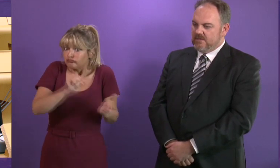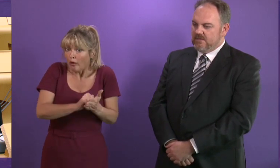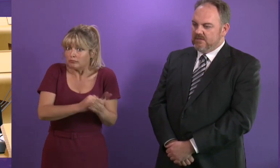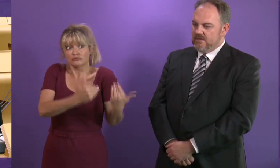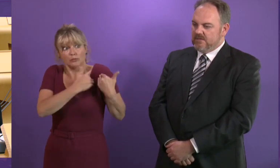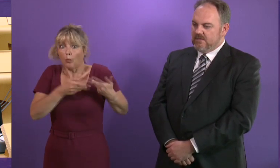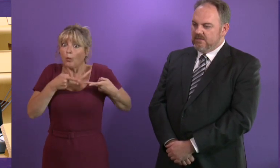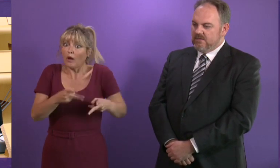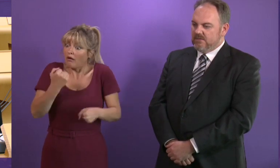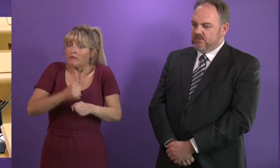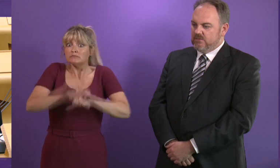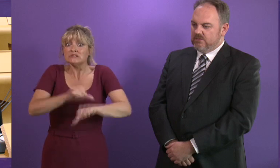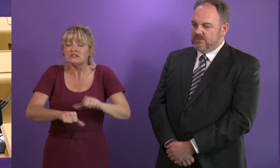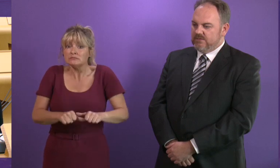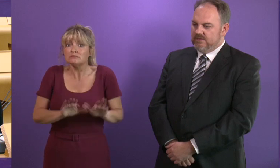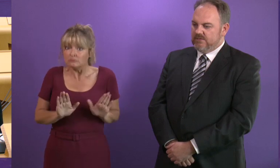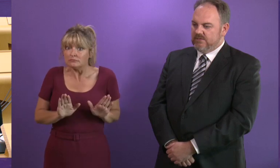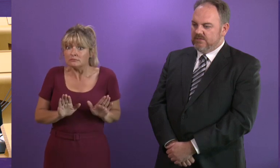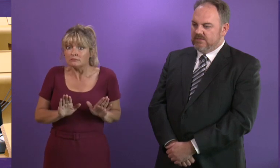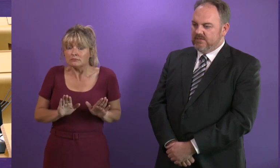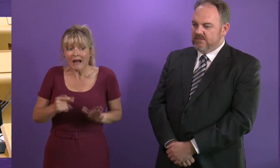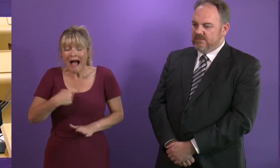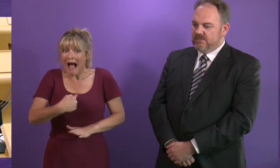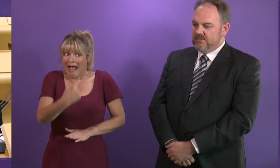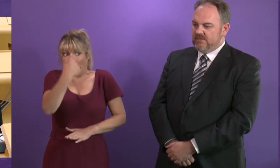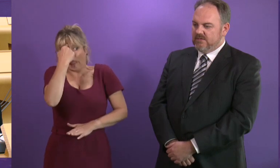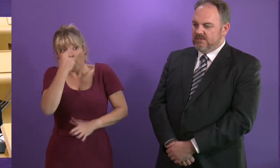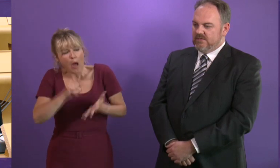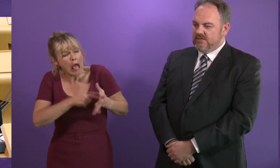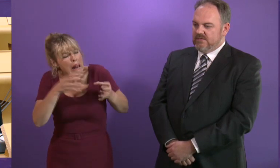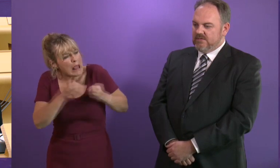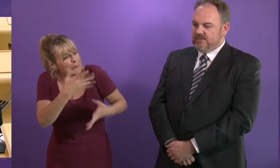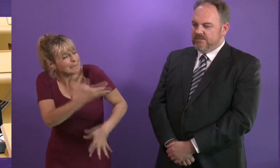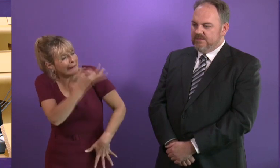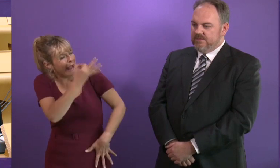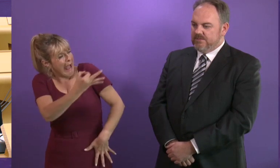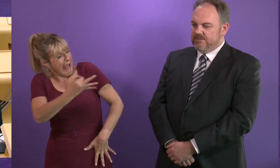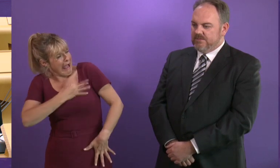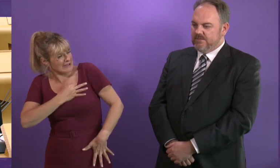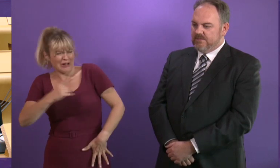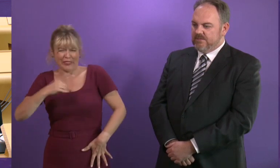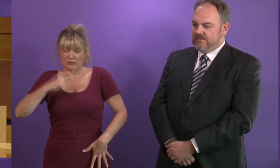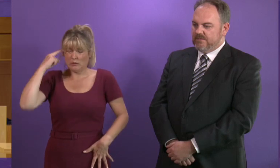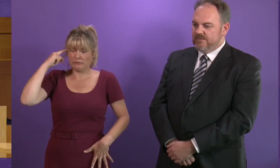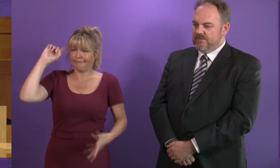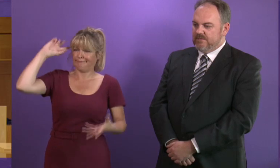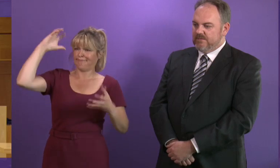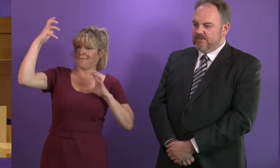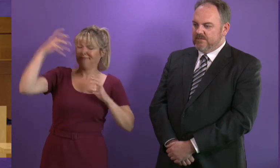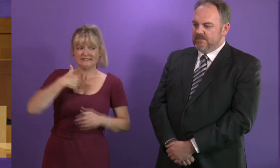We thought that Labour members were calling for an inquiry, which makes it more than passing strange that they now seem to be objecting to it.